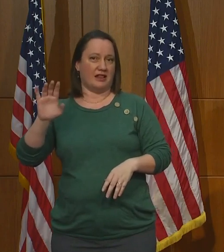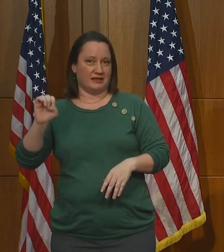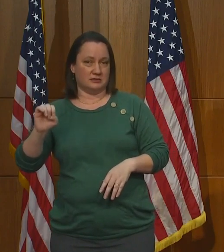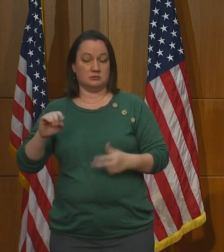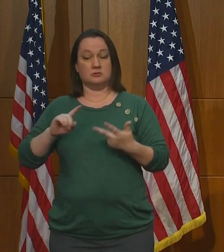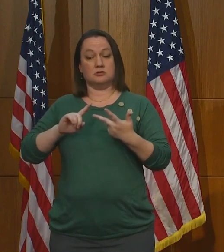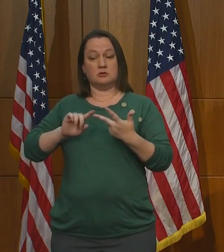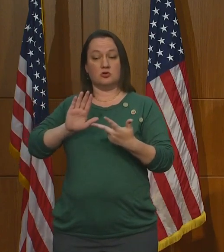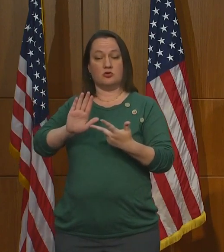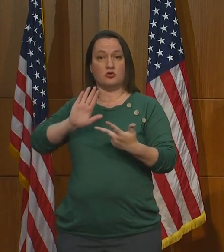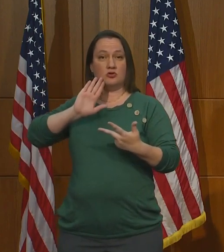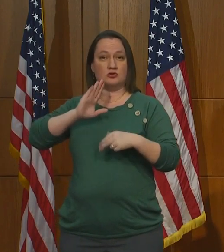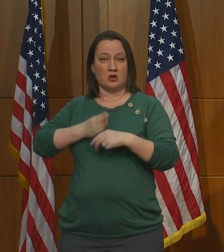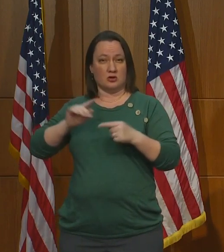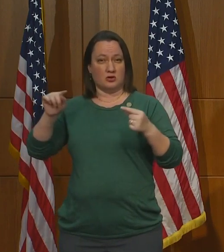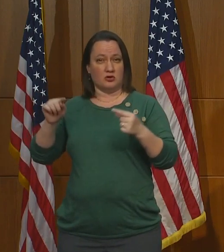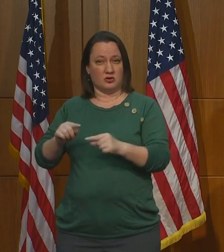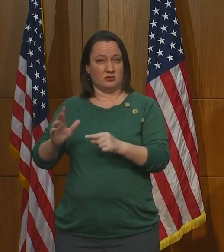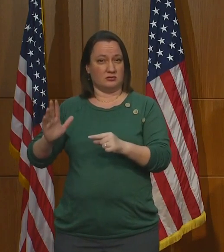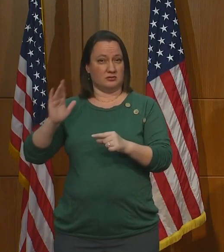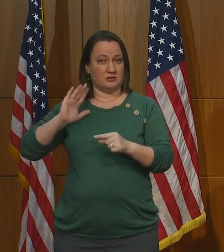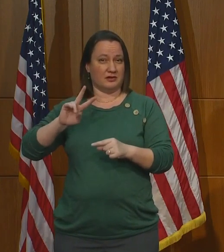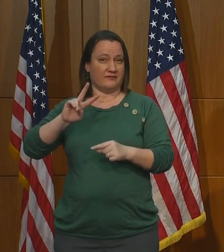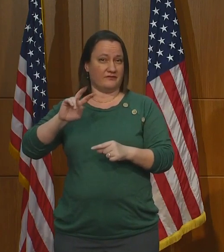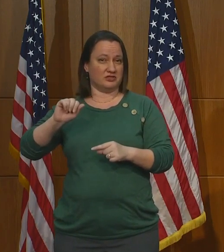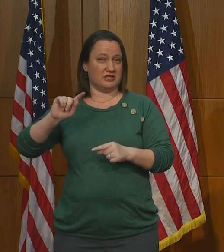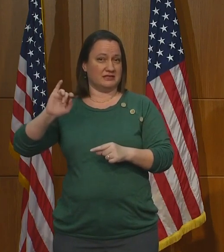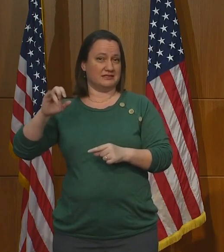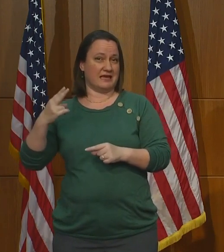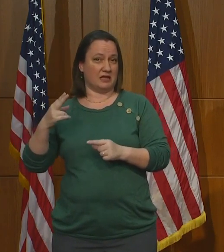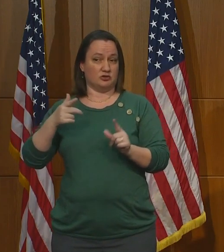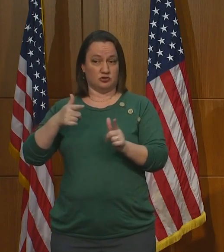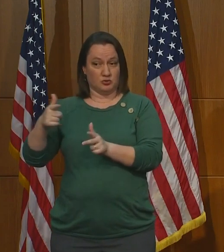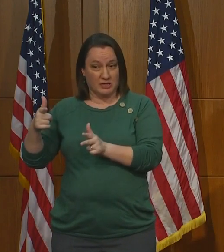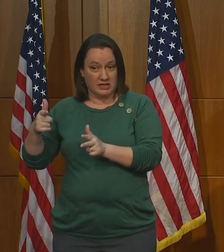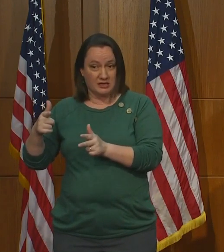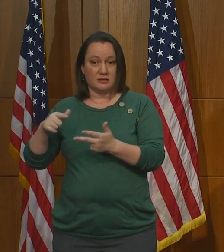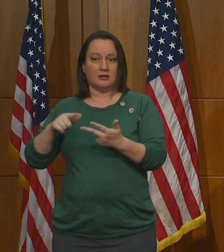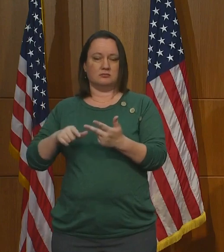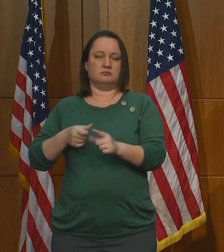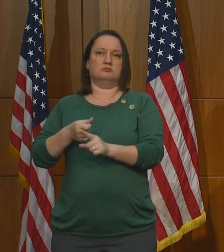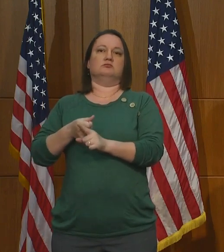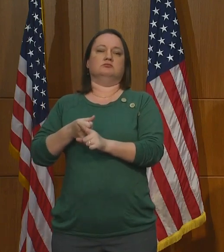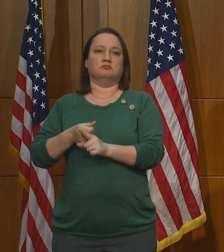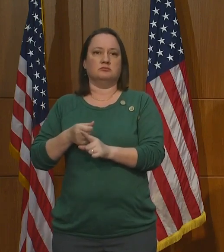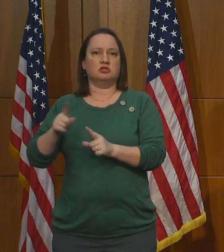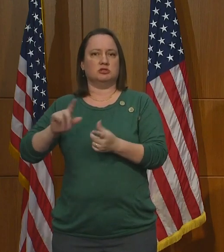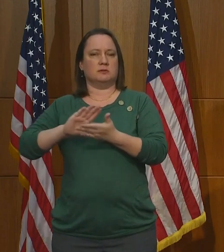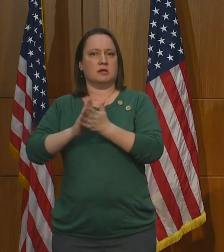VIOLENCE. AFTER LAURIE'S DAUGHTER WAS INJURED IN THE